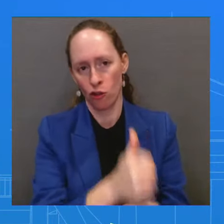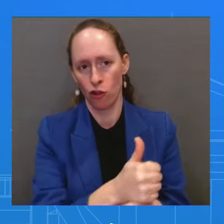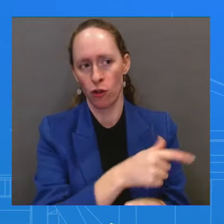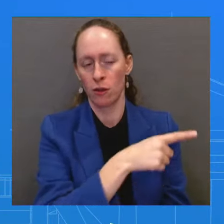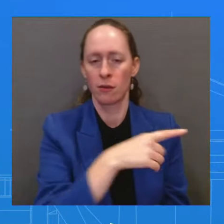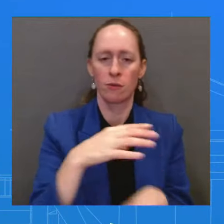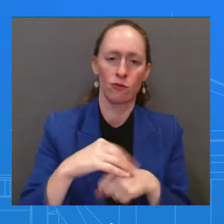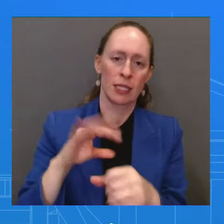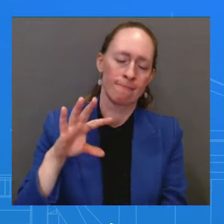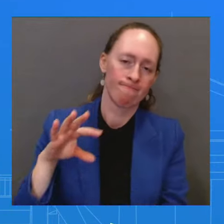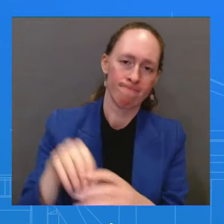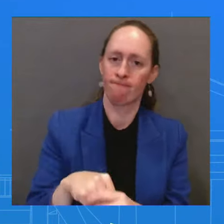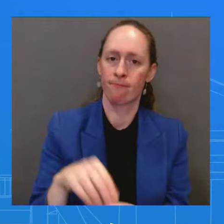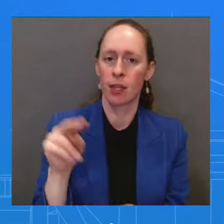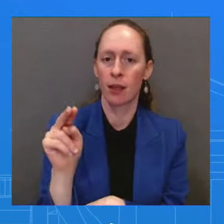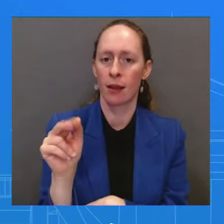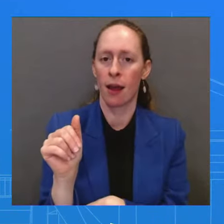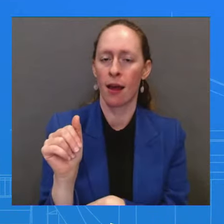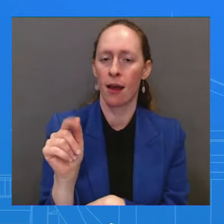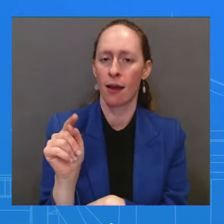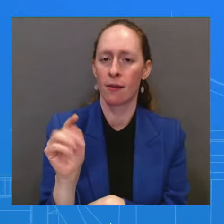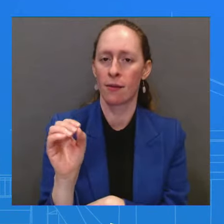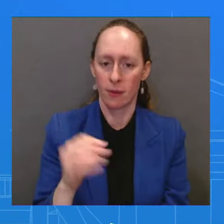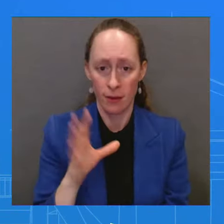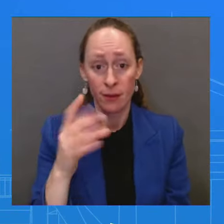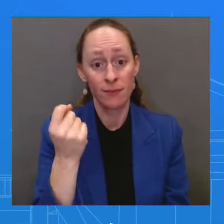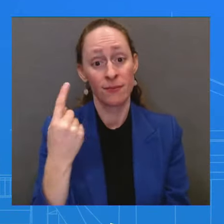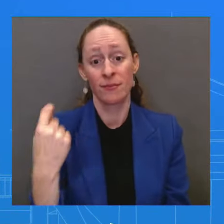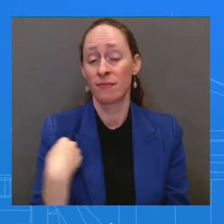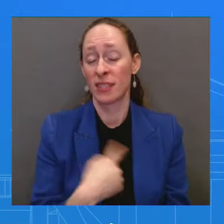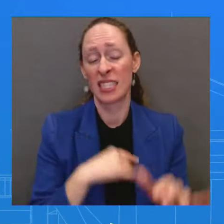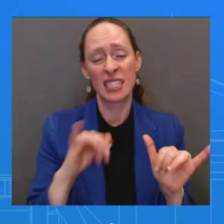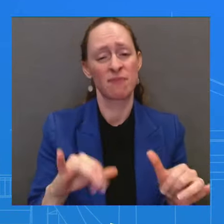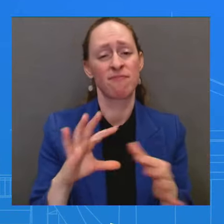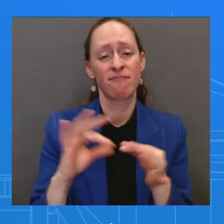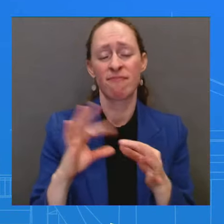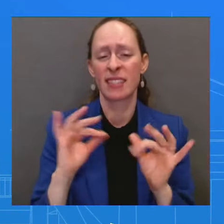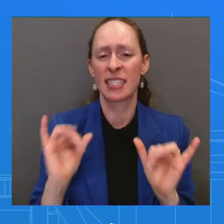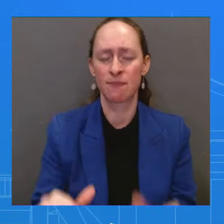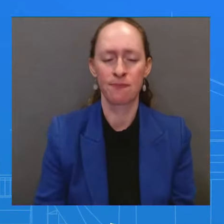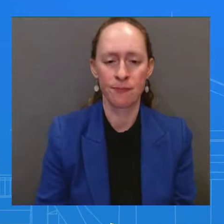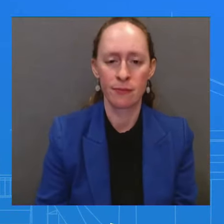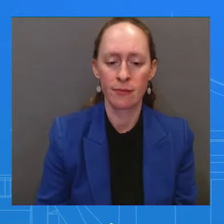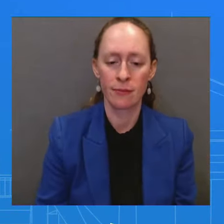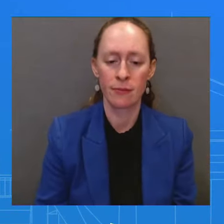beyond what we've been very consistent on. Go ahead. The Press: Thanks, Karine. John Kirby said yesterday